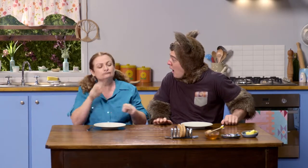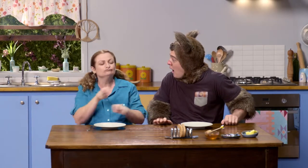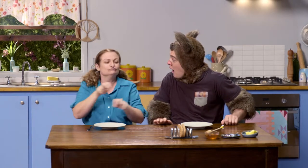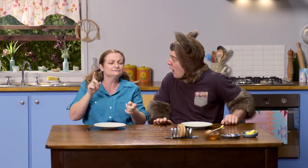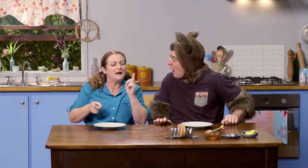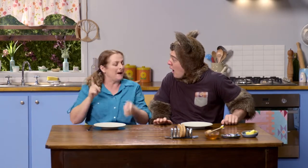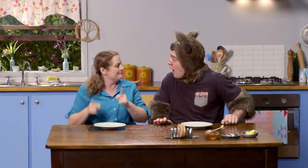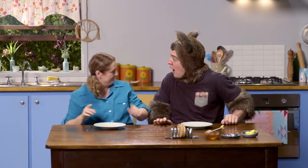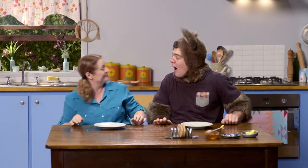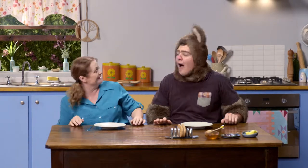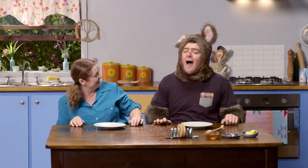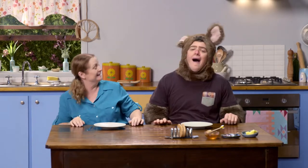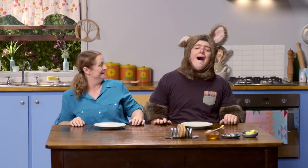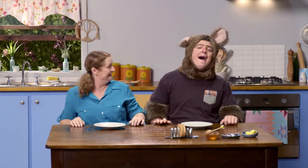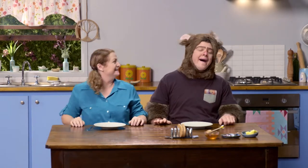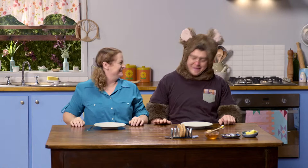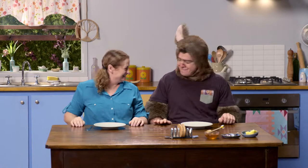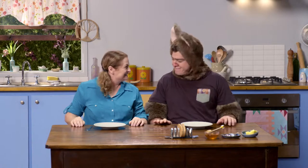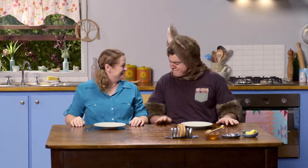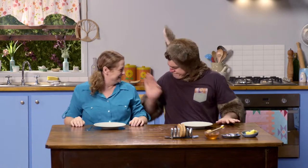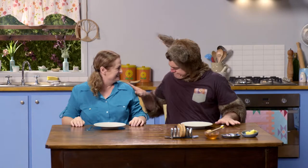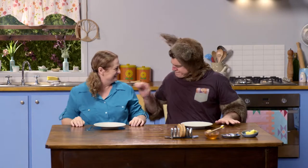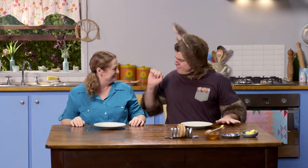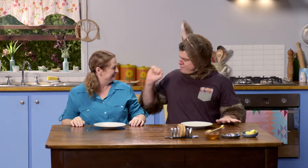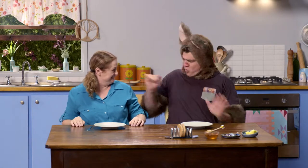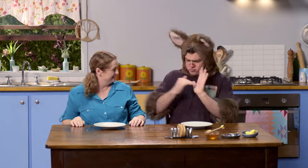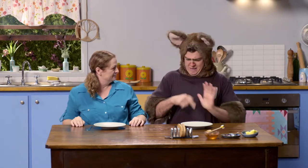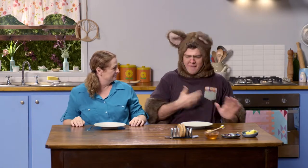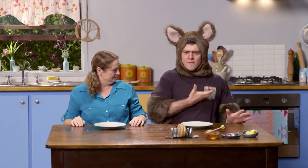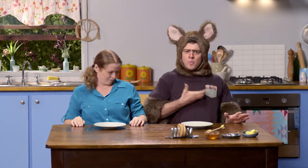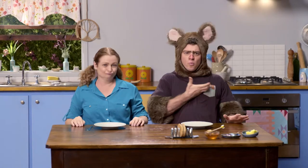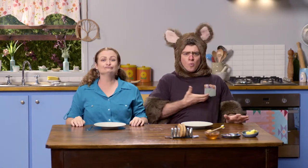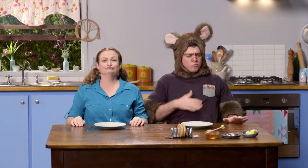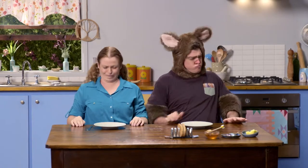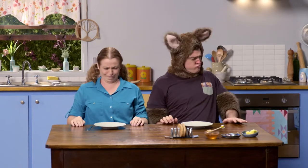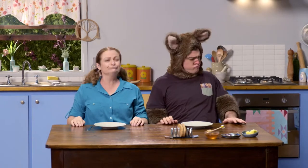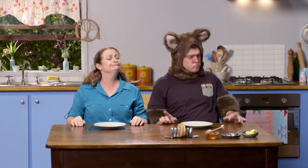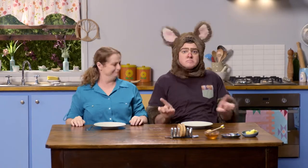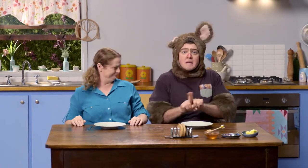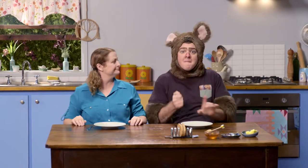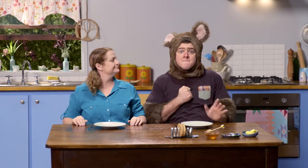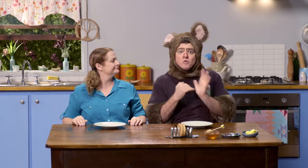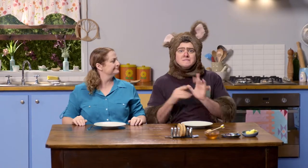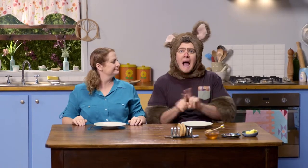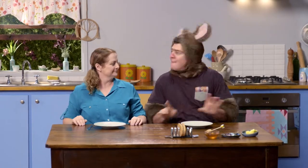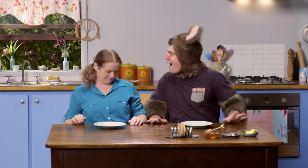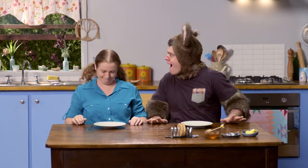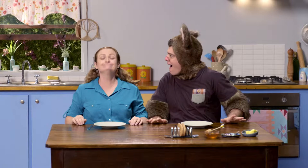You can move around. That's OK. Ah. Sally, your chair is very comfortable. It's just like my chair.